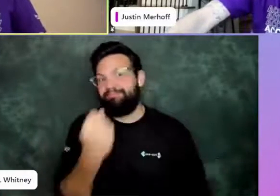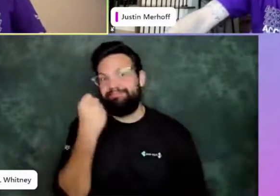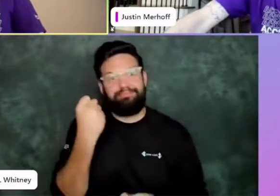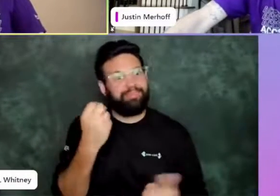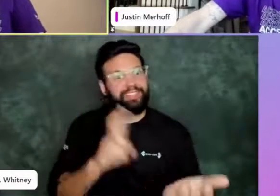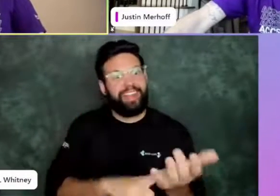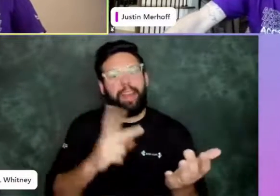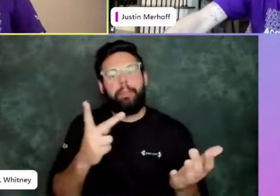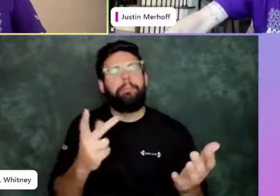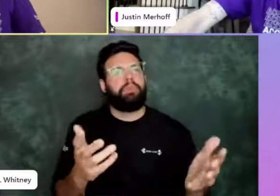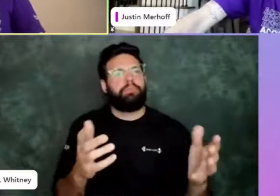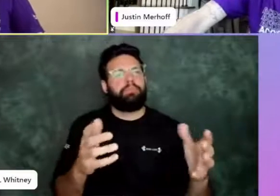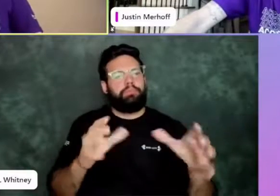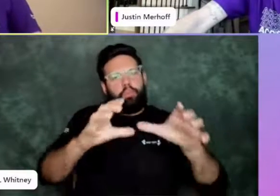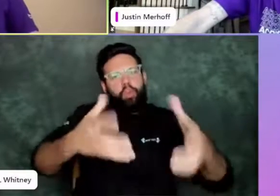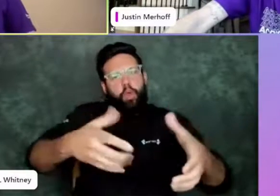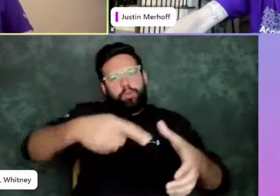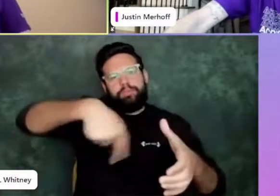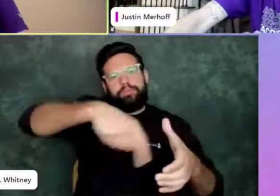so we're gonna be onboarding people